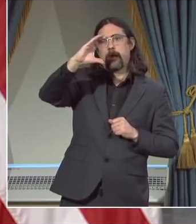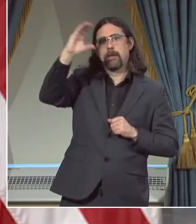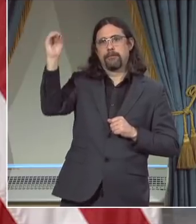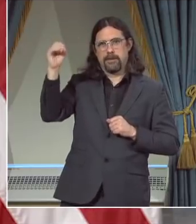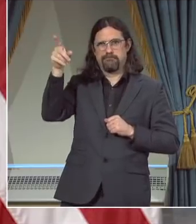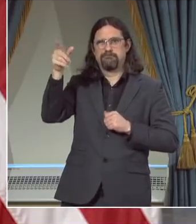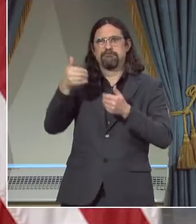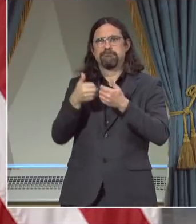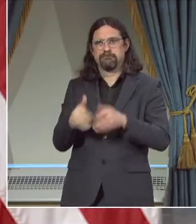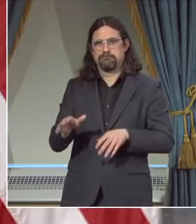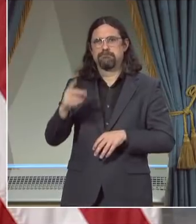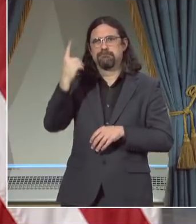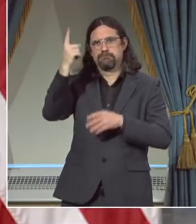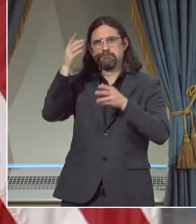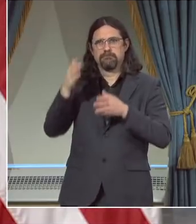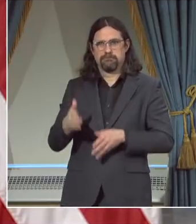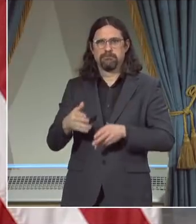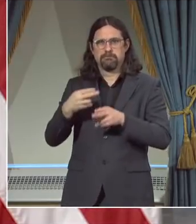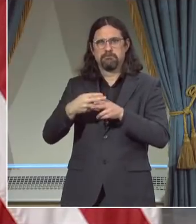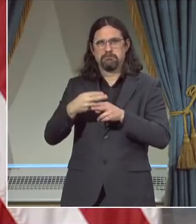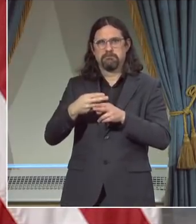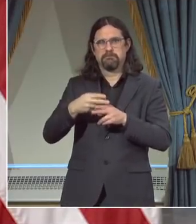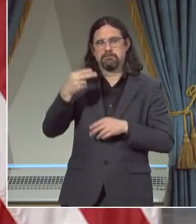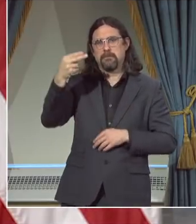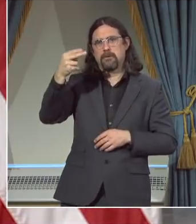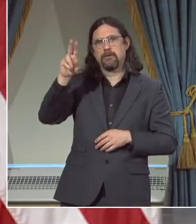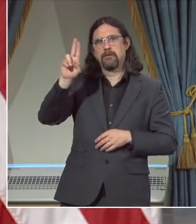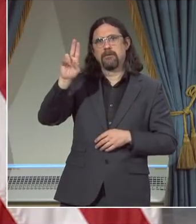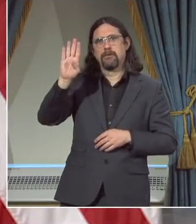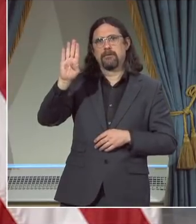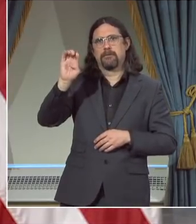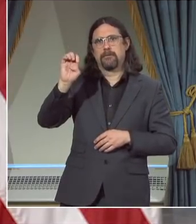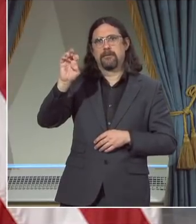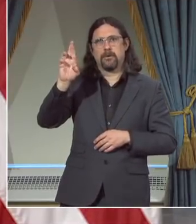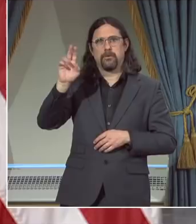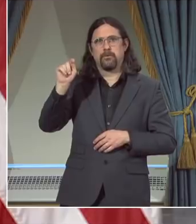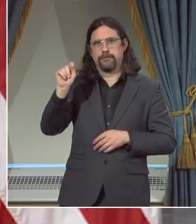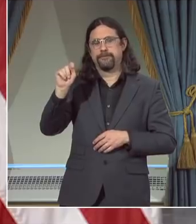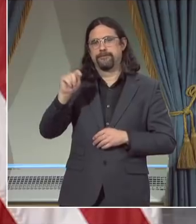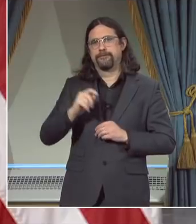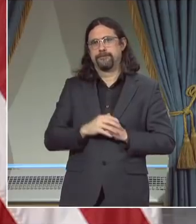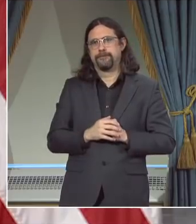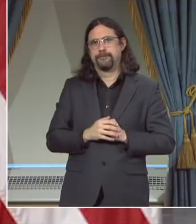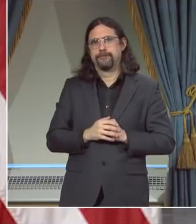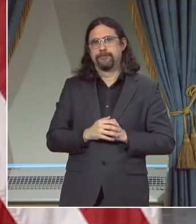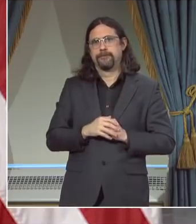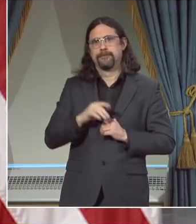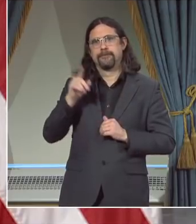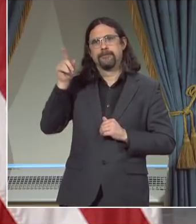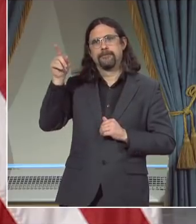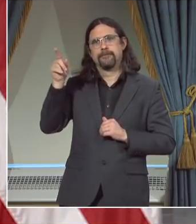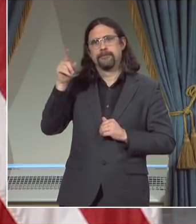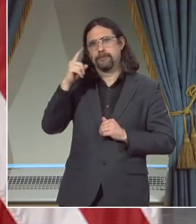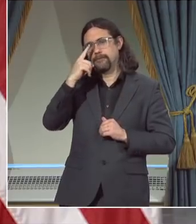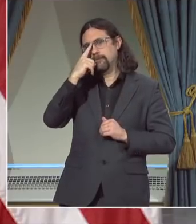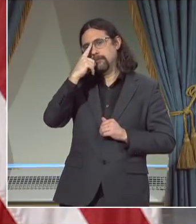NYC AND COMPANY SHA LOST HUBERT RALLY NURSE. HWE ASTH ER E30 YEARS WORKING TO PROMOTE NEW YORK